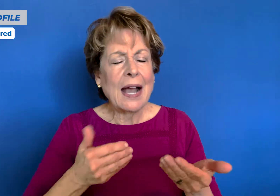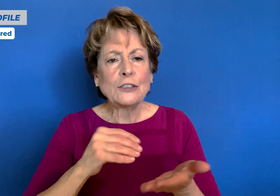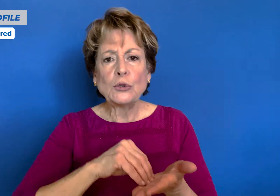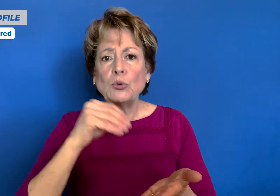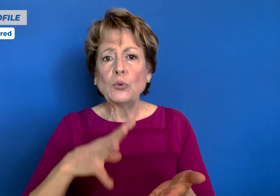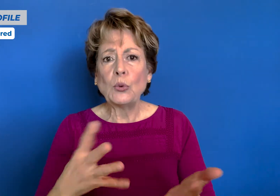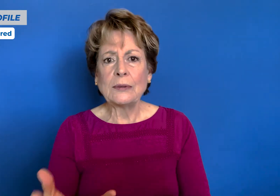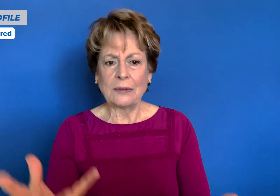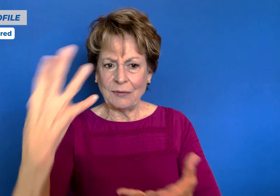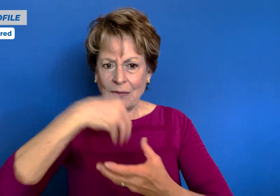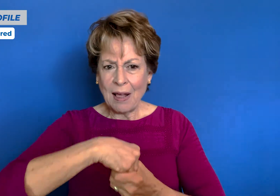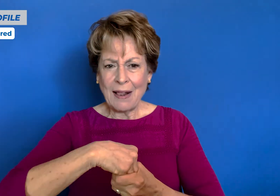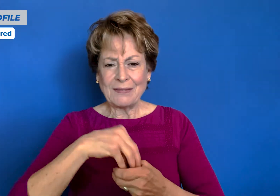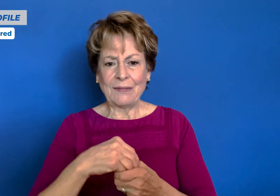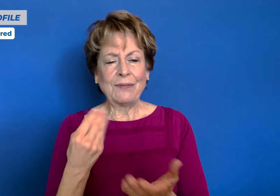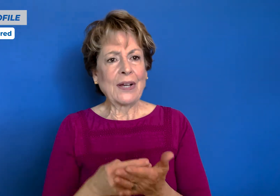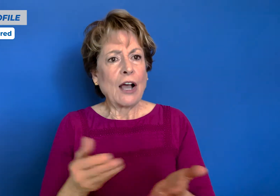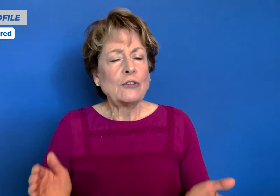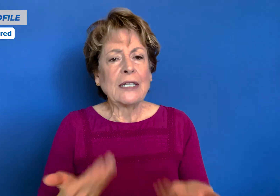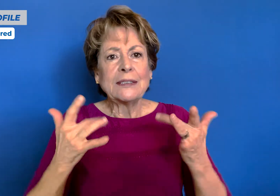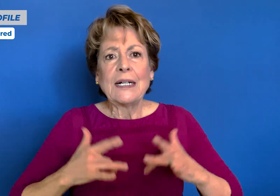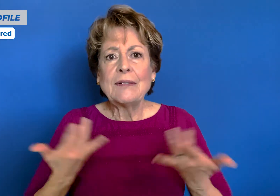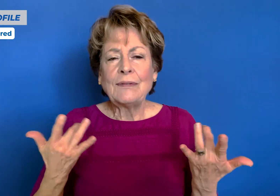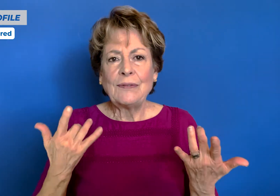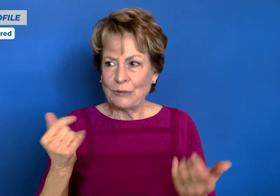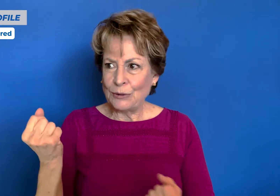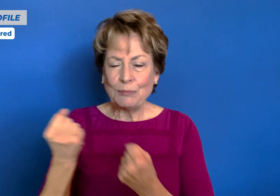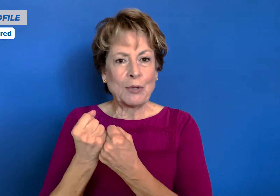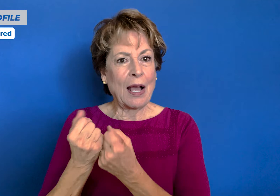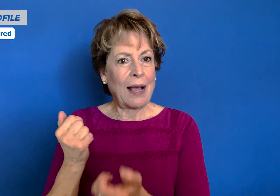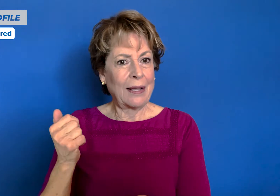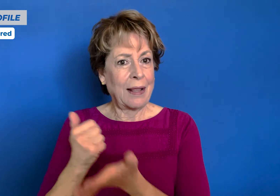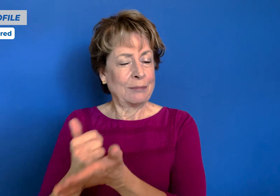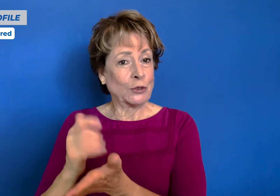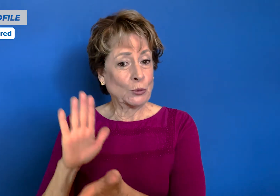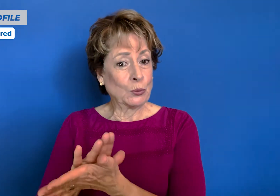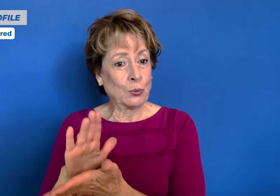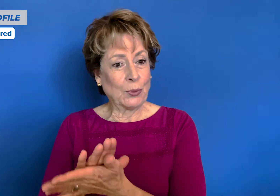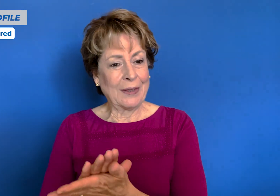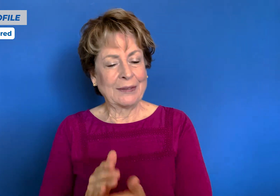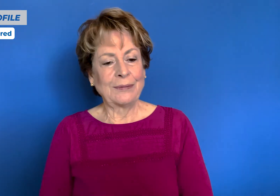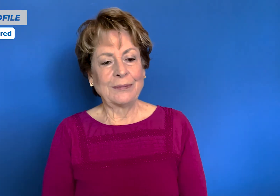Invite students to take part in fundraising events to support the school.